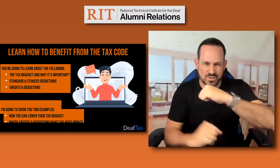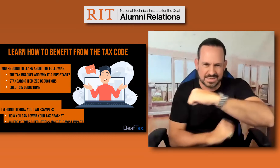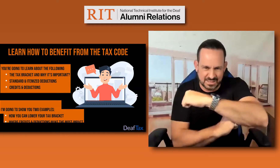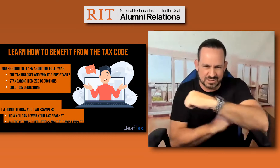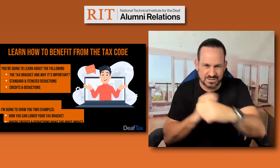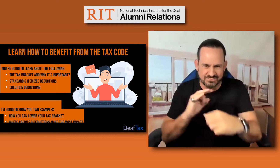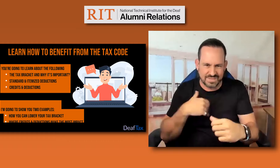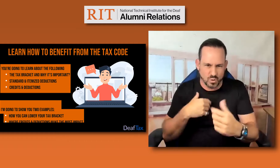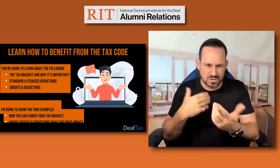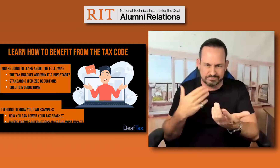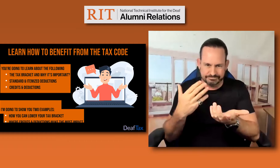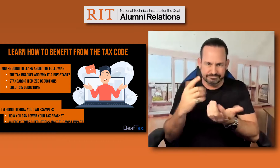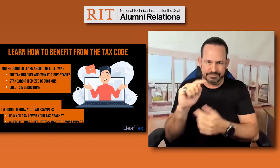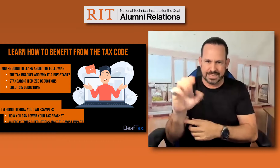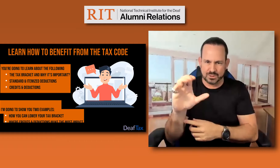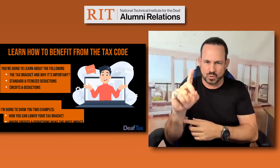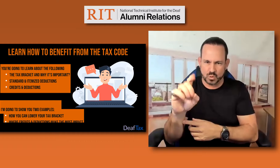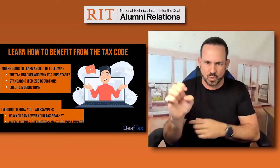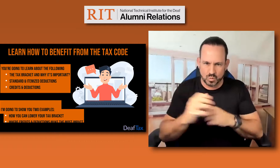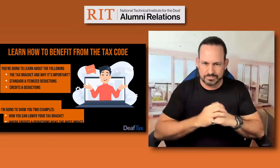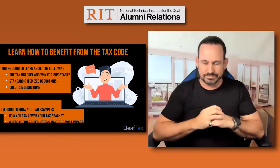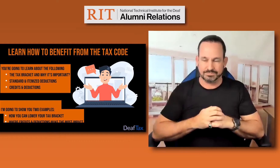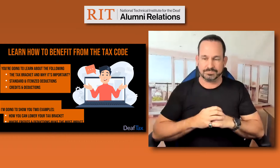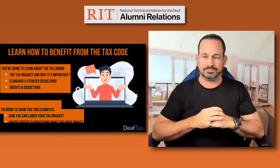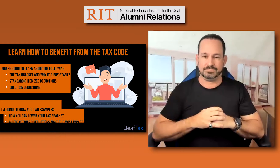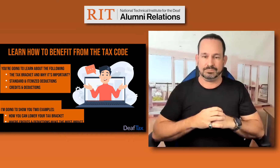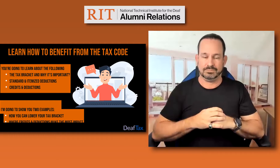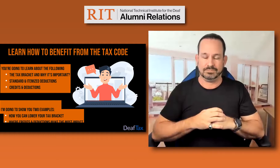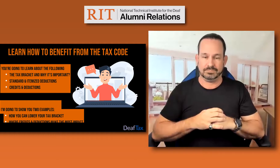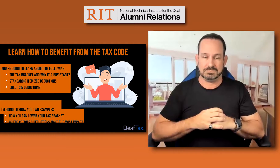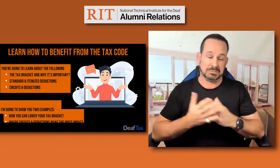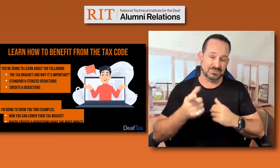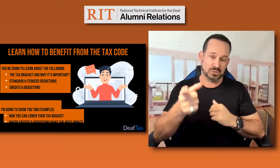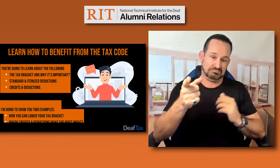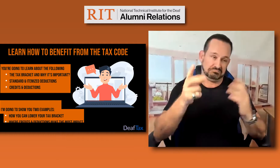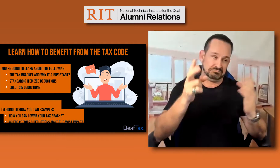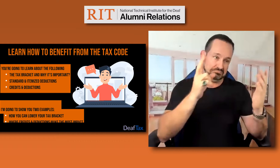This is important because the tax bracket is foundational to our U.S. tax code.